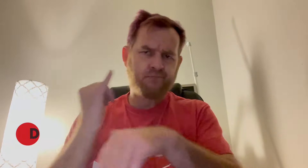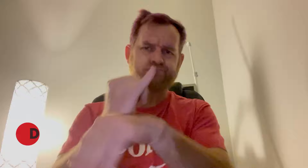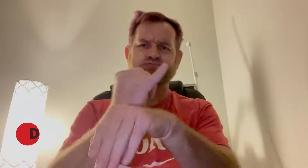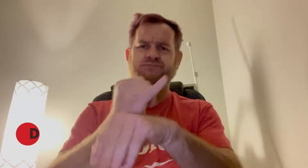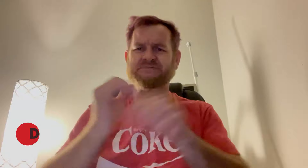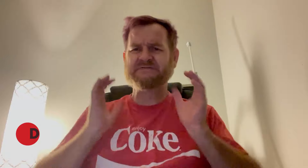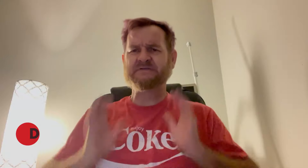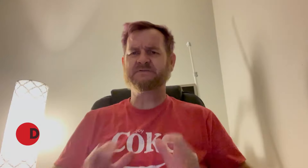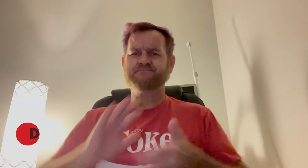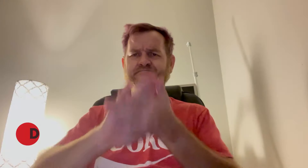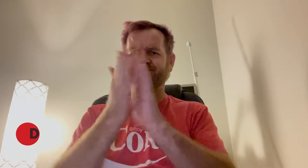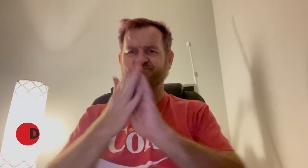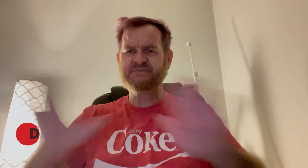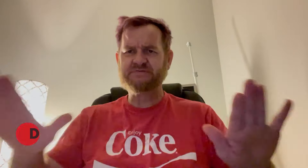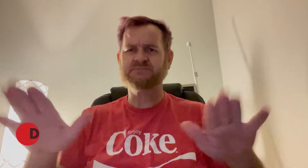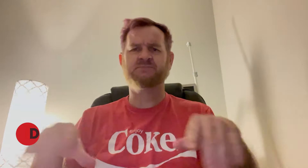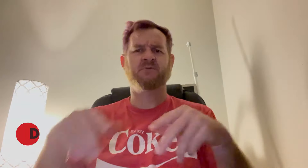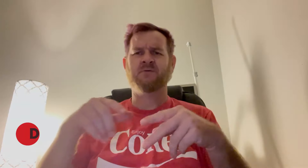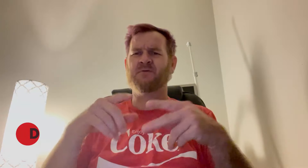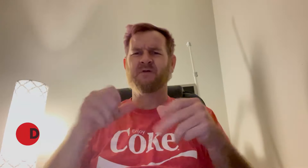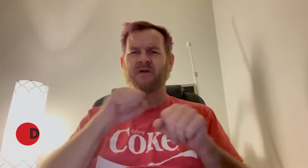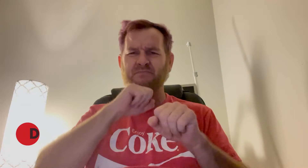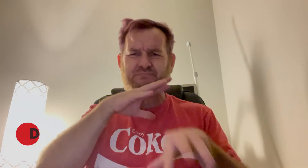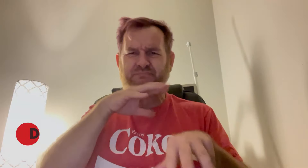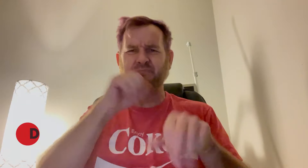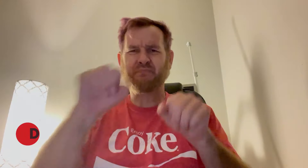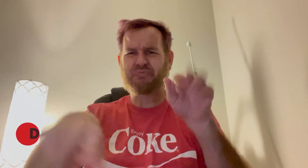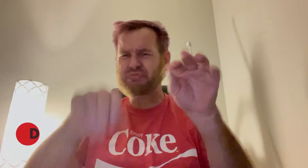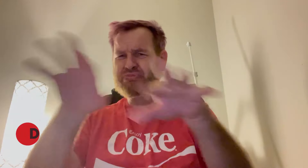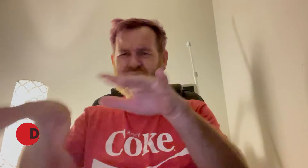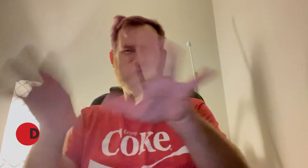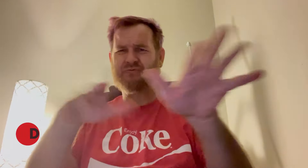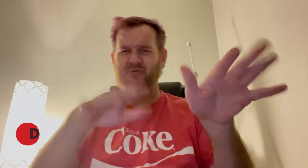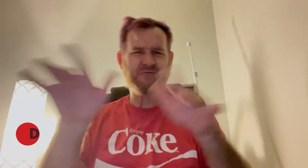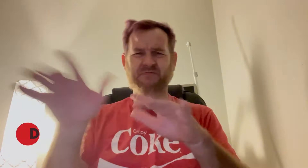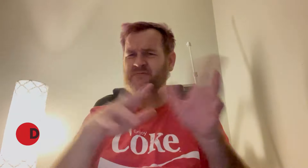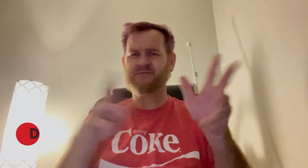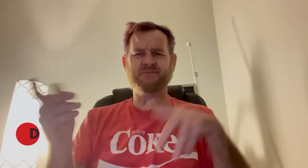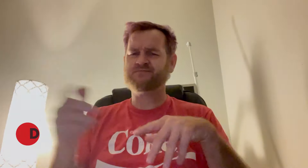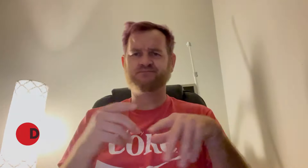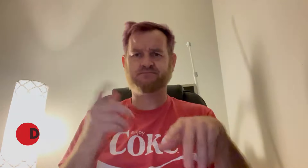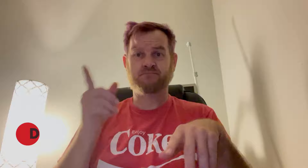They’re interfering with citizens’ peace. Loitering everywhere.